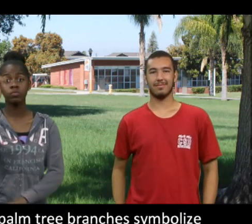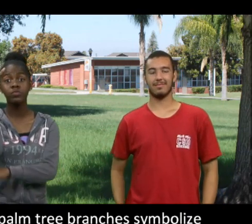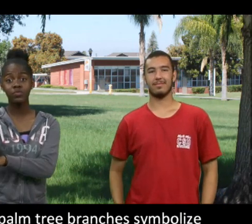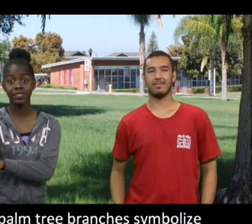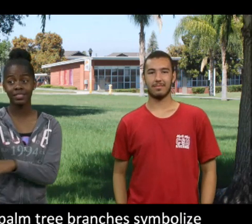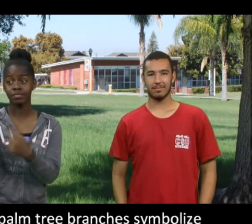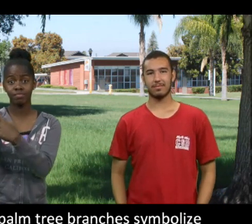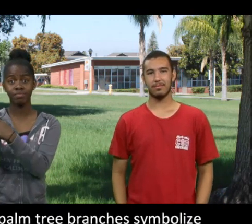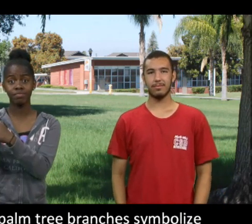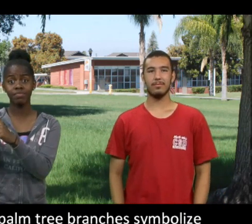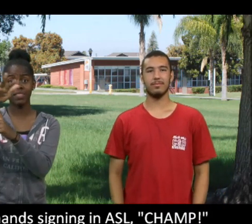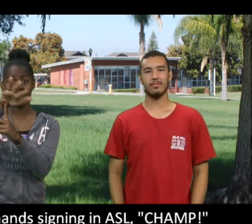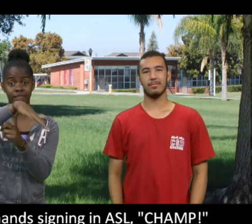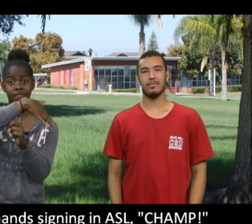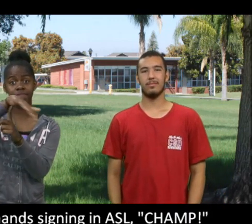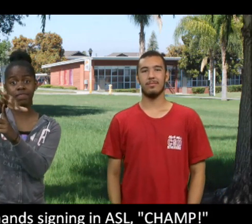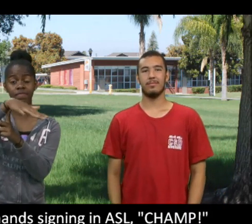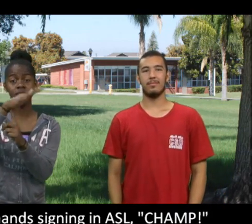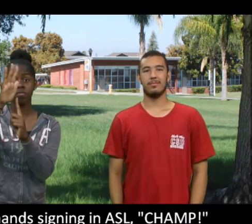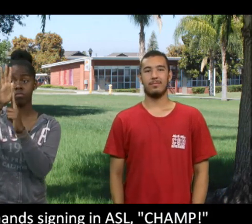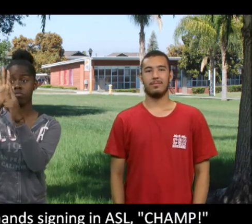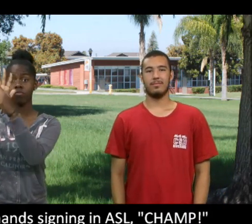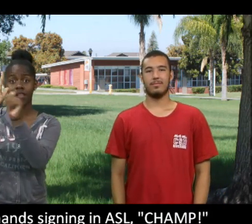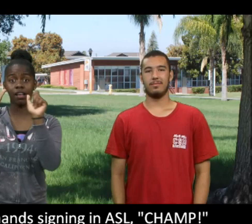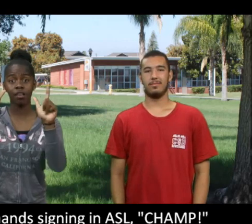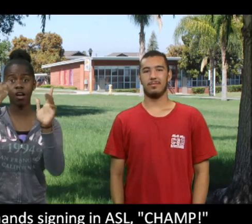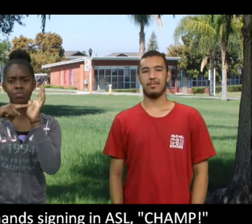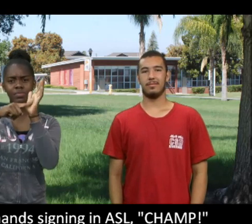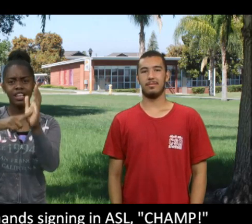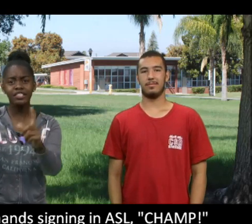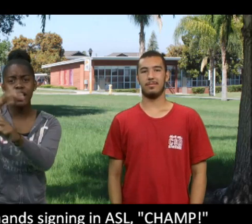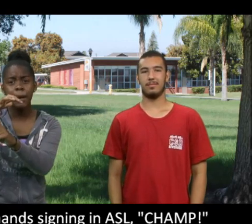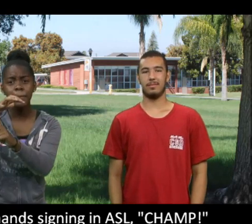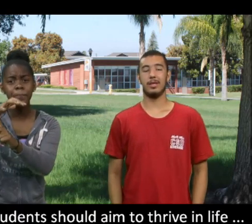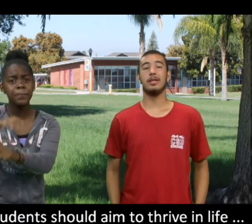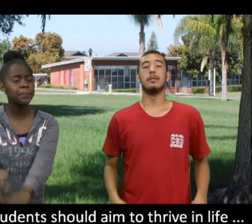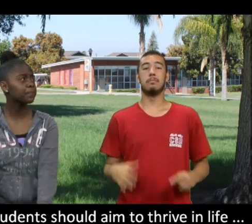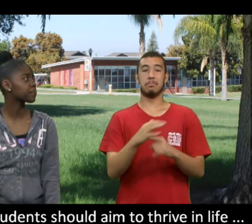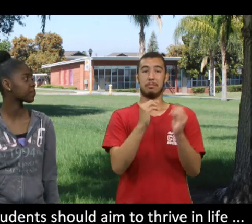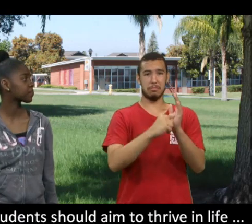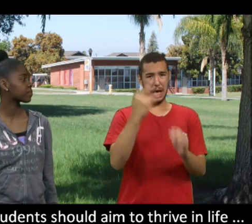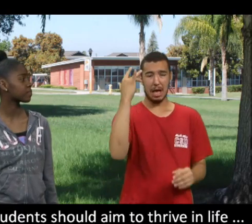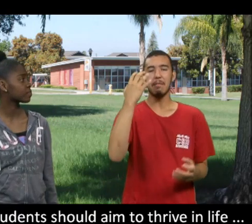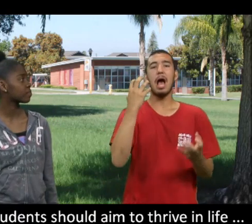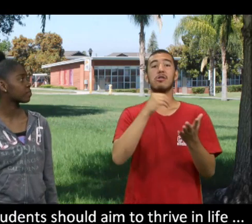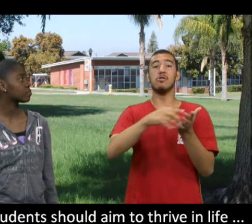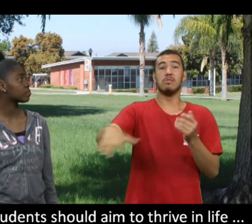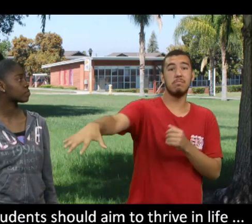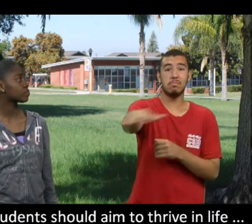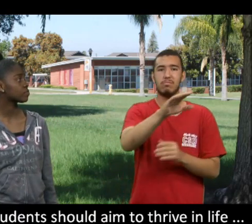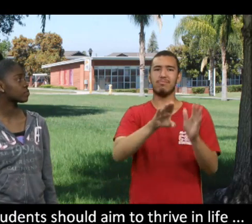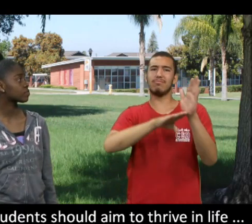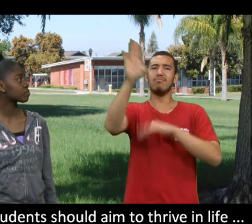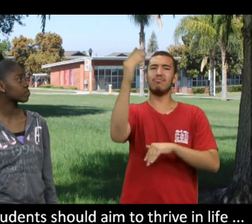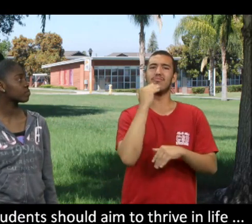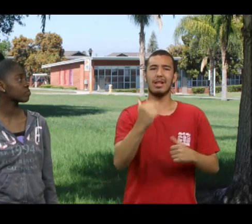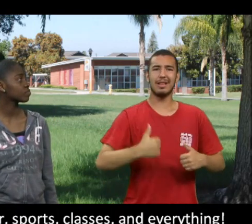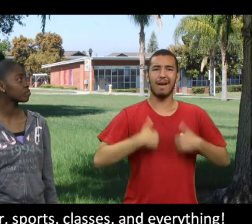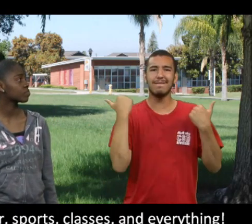The palm tree branches symbolize the hands signing in ASL, "CHAMP!" Champ! Students should aim to thrive in life ...